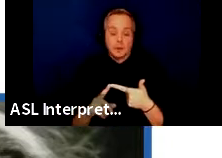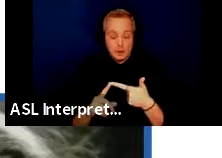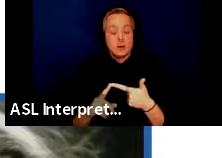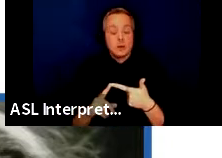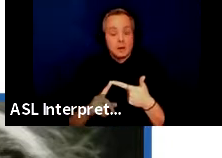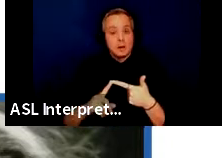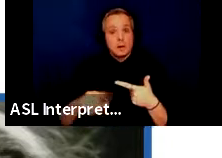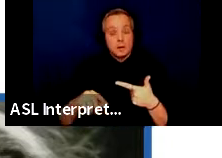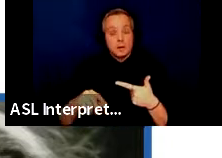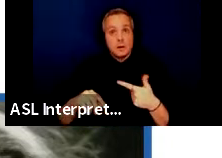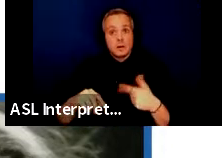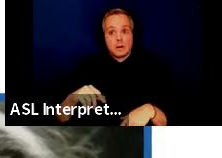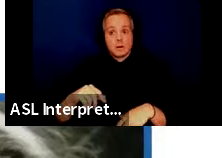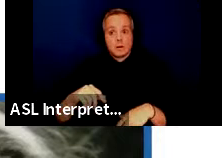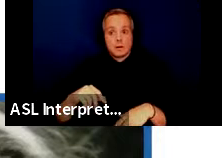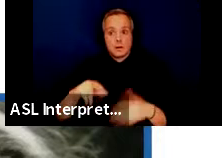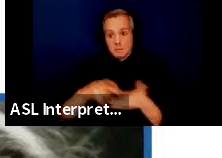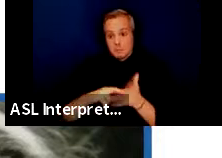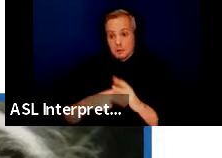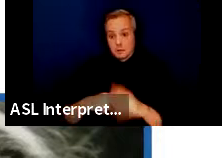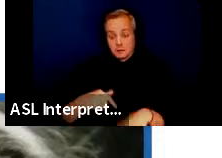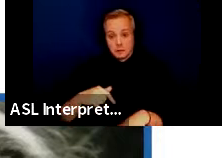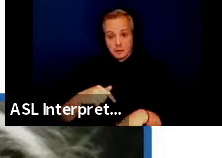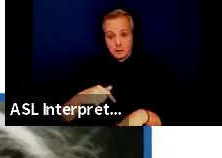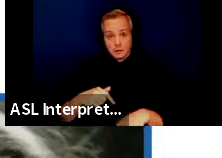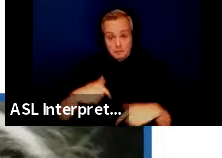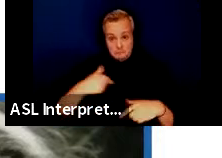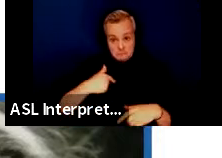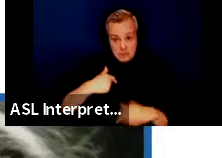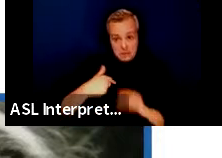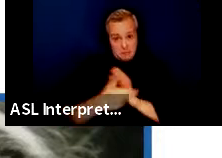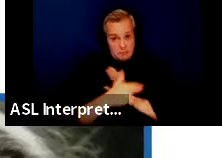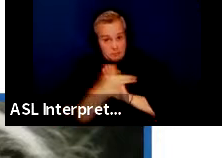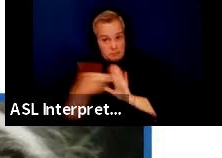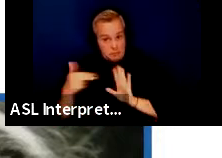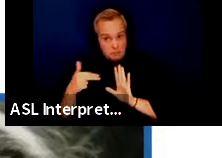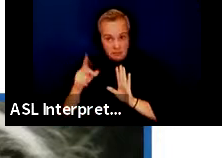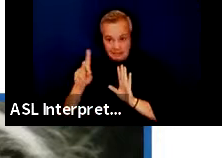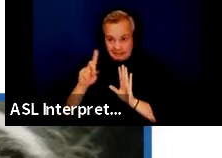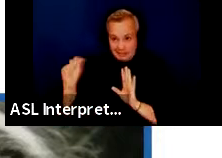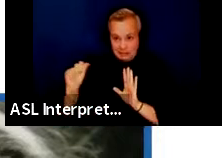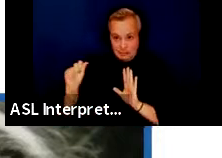NOT MY DISABILITY. MY DISABILITY DOES NOT DEFINE